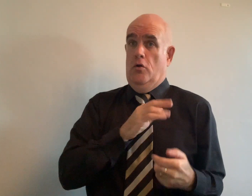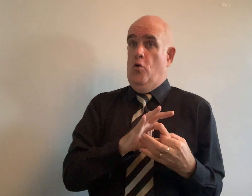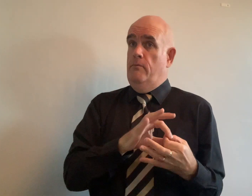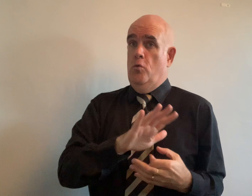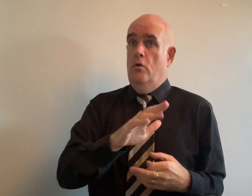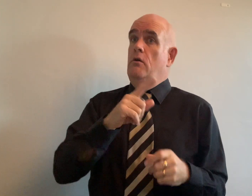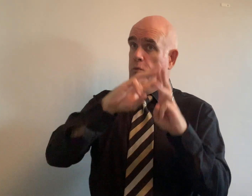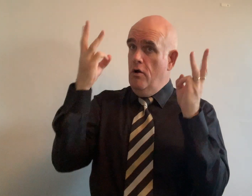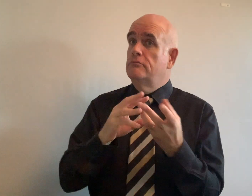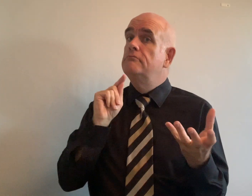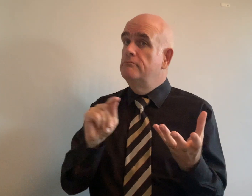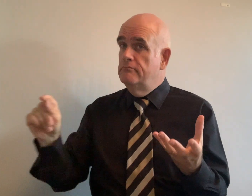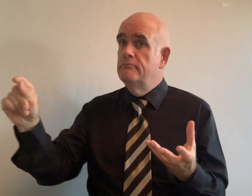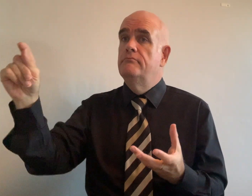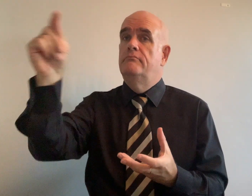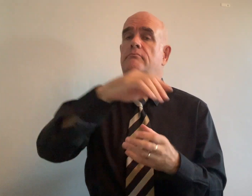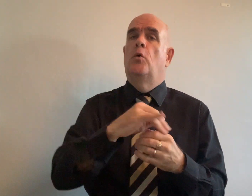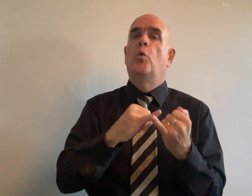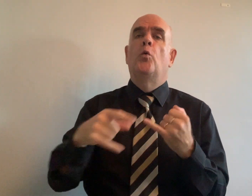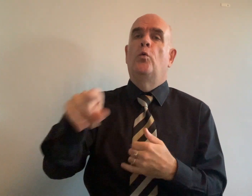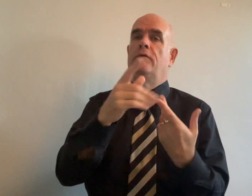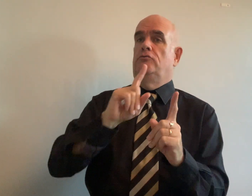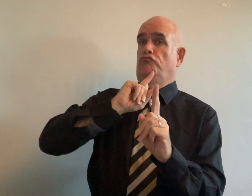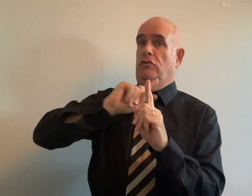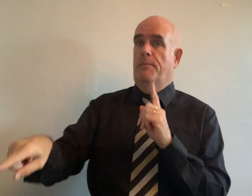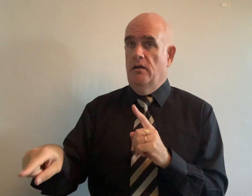To all of you responding to this crisis, including those in retail, pharmaceuticals,